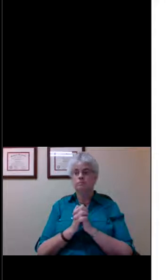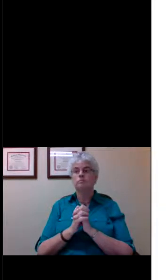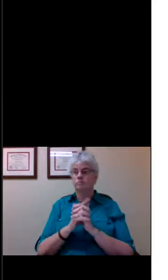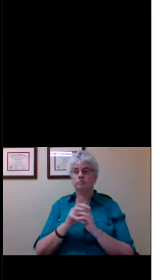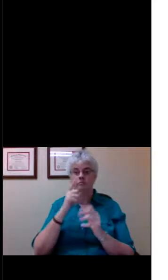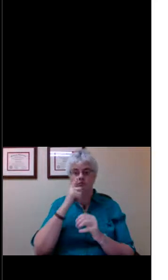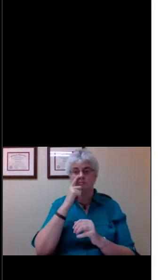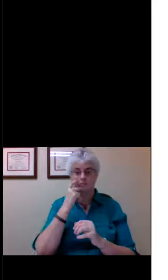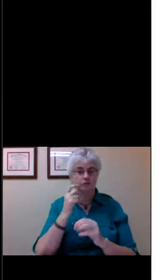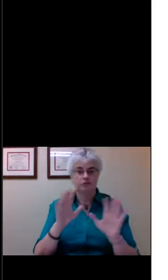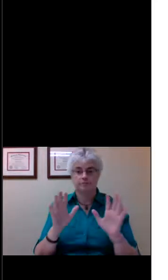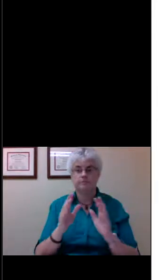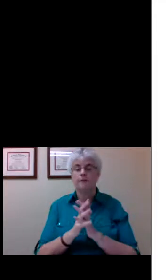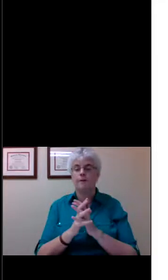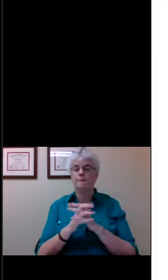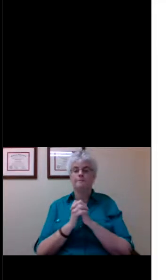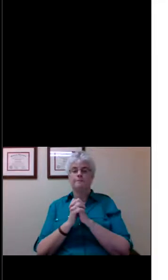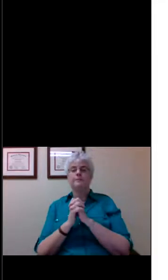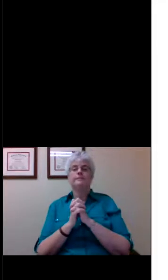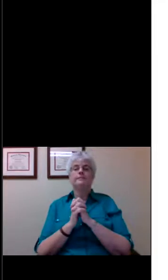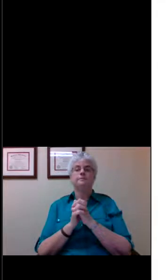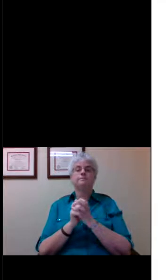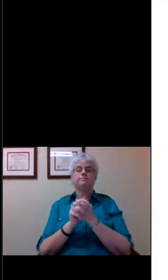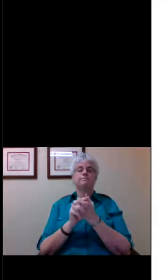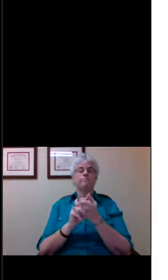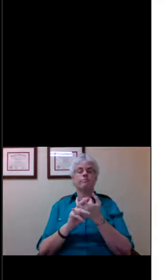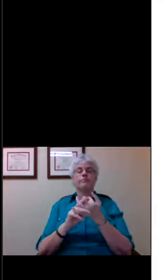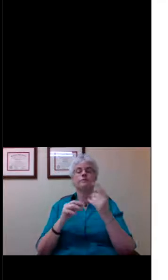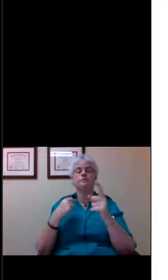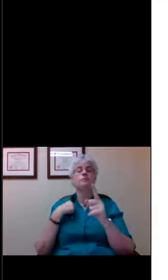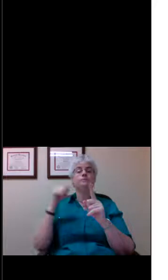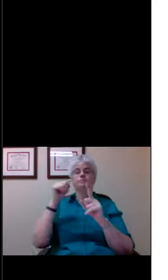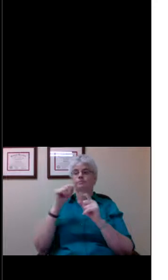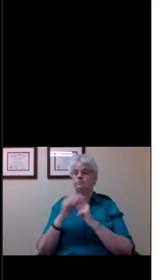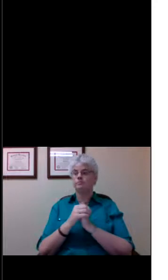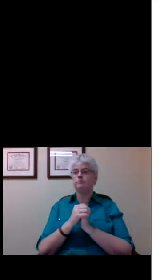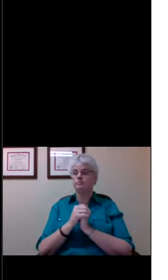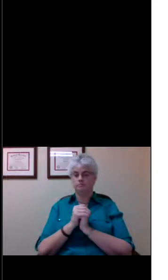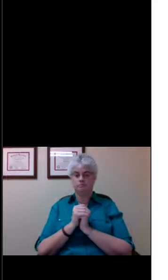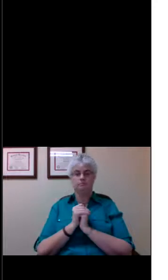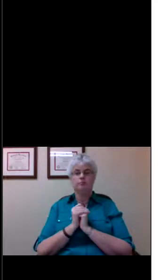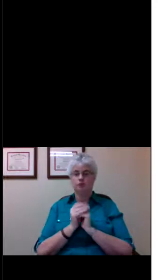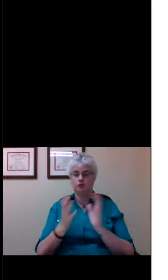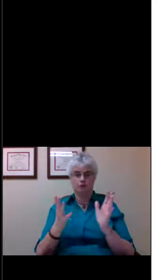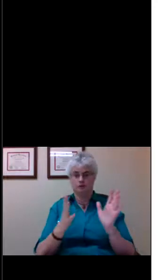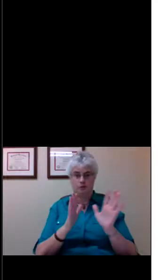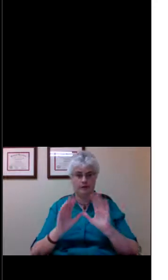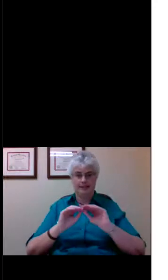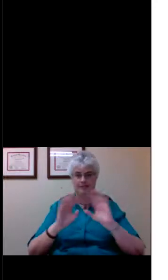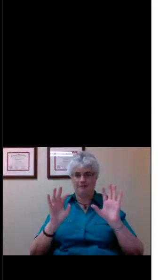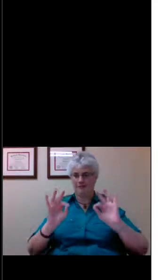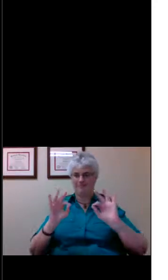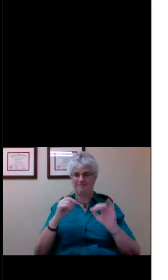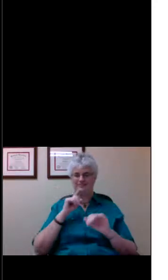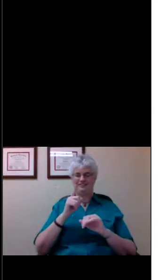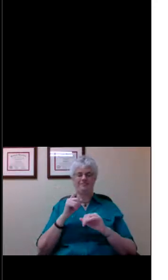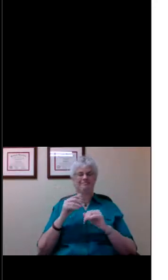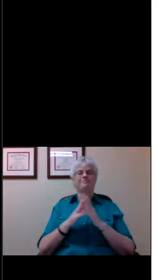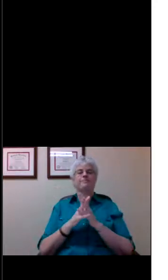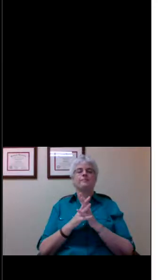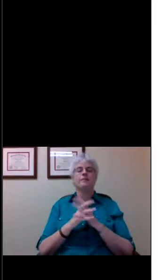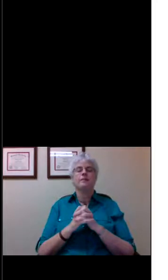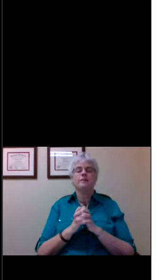your just had? Holly: Okay, sure. I'm sorry, um, okay. Okay, I just want to make sure